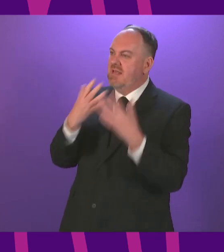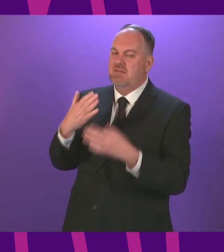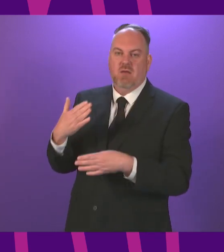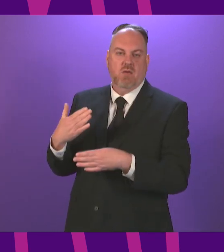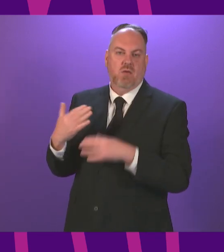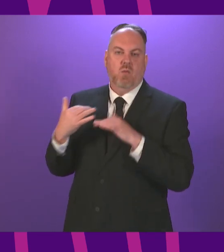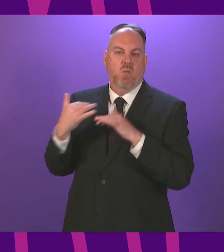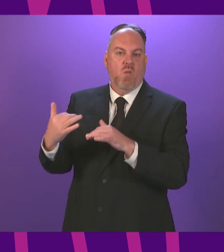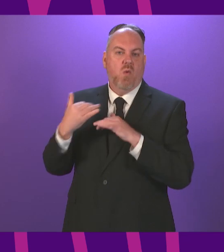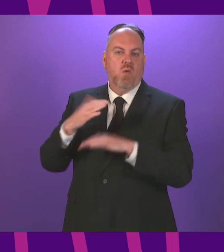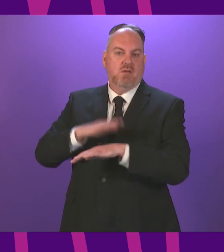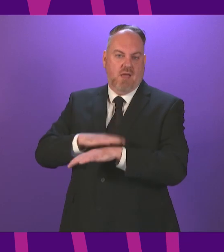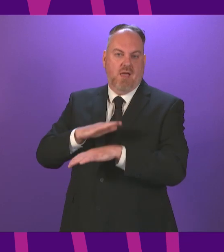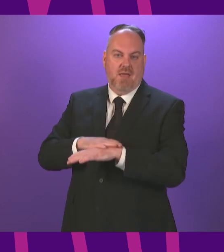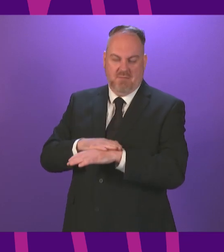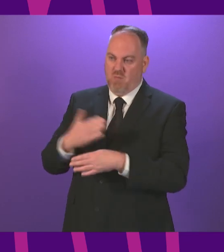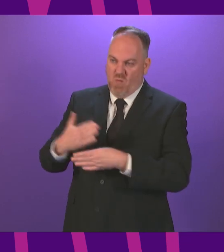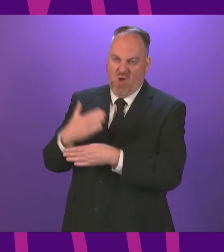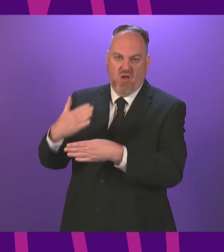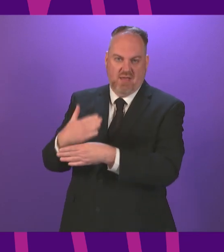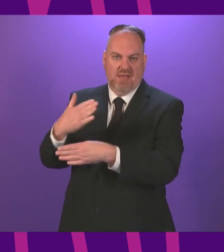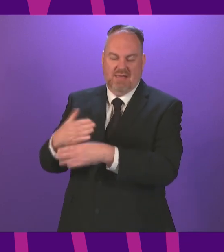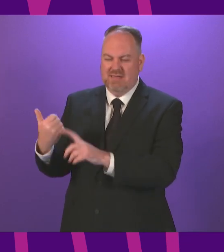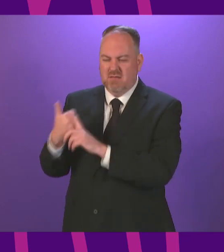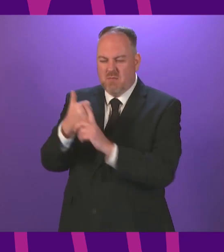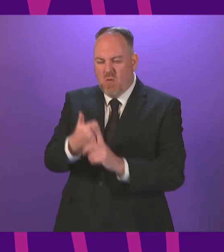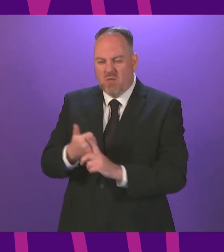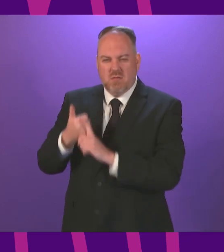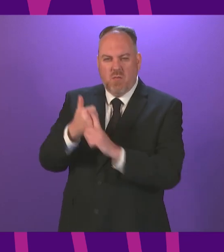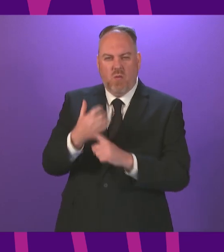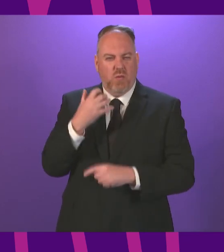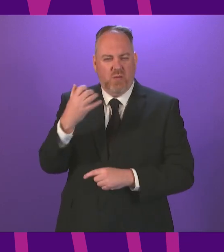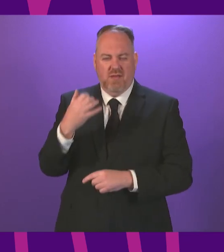his love and support for the Queen and his decades of public service to Scotland, the